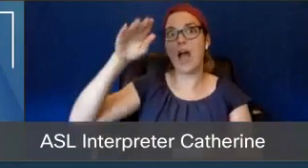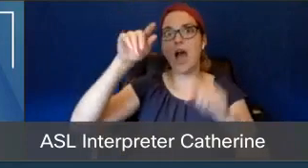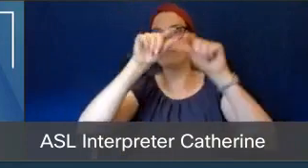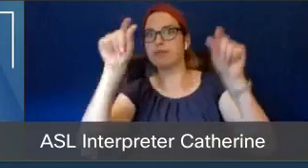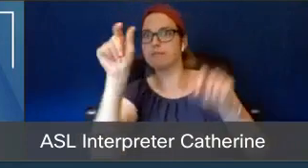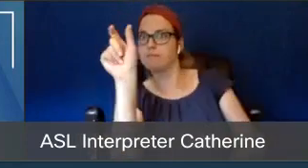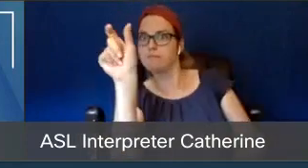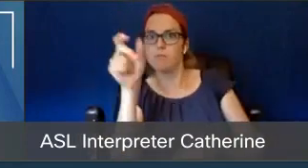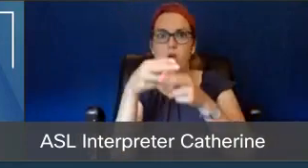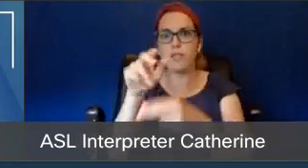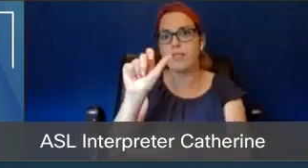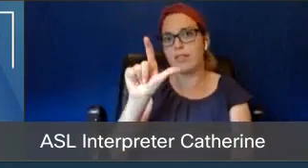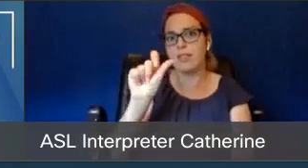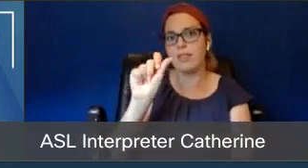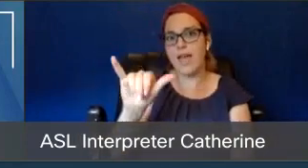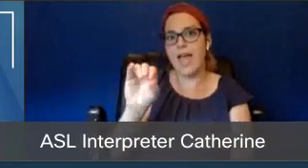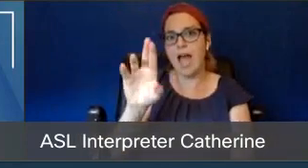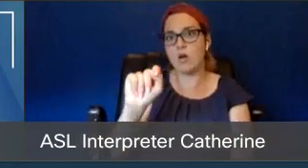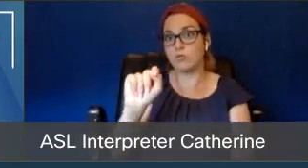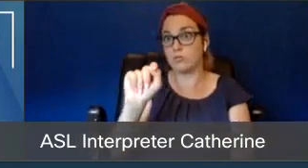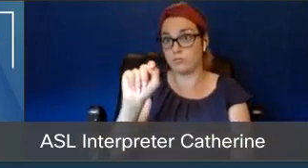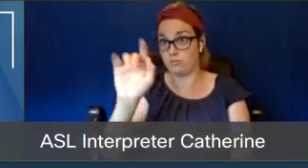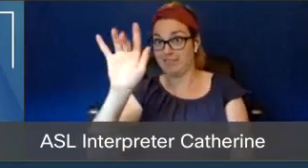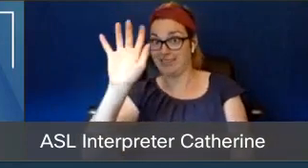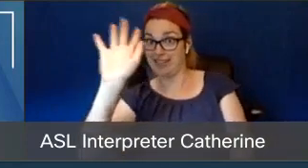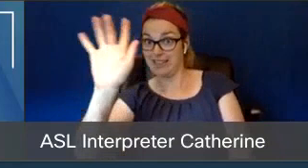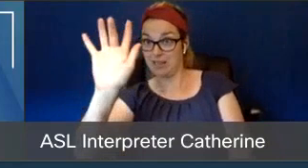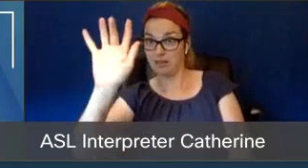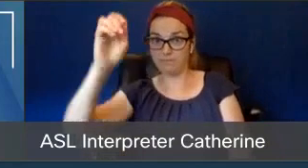Then select hide non video participants.